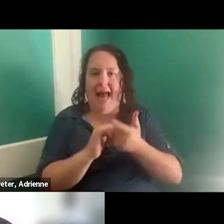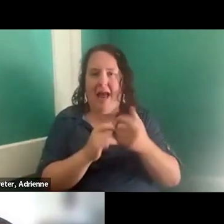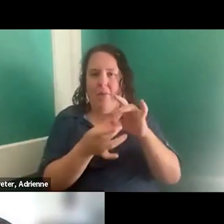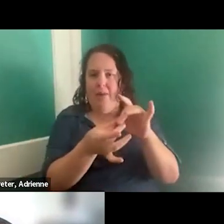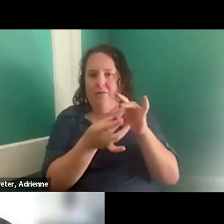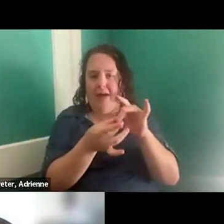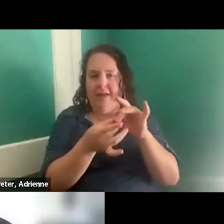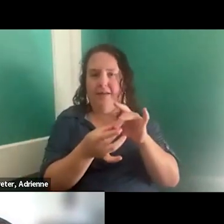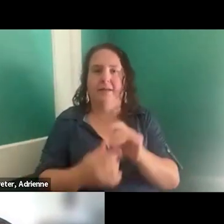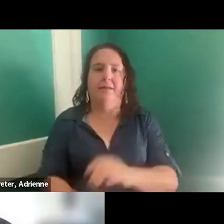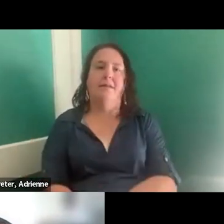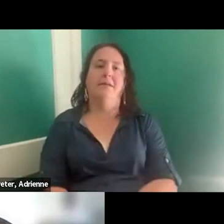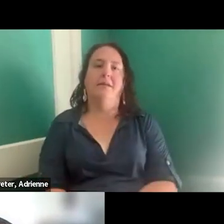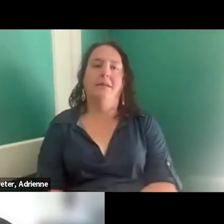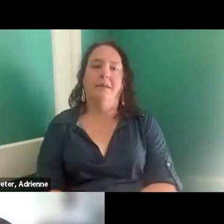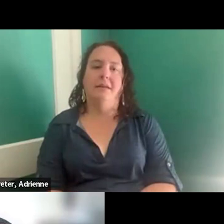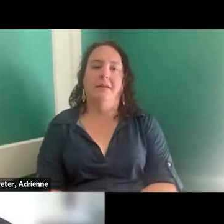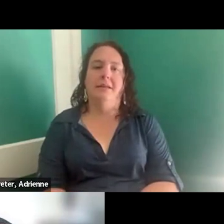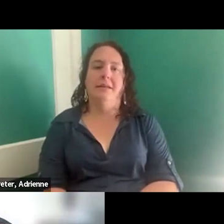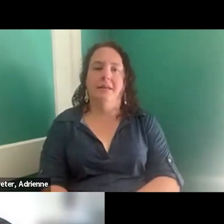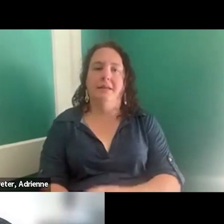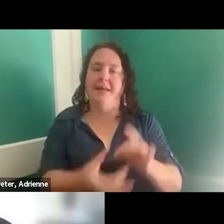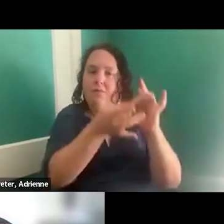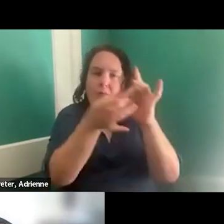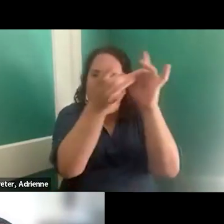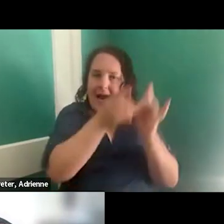Look how they are embedded.